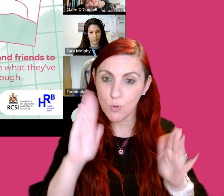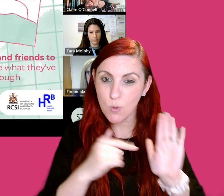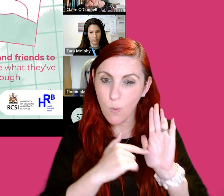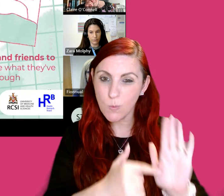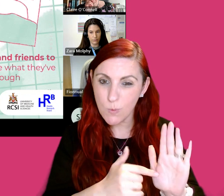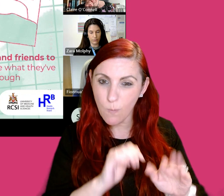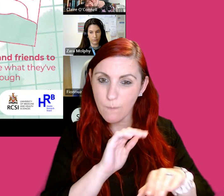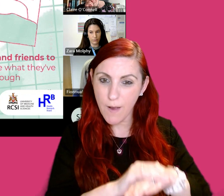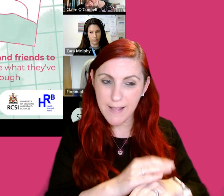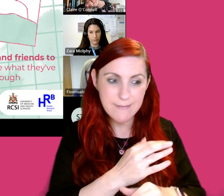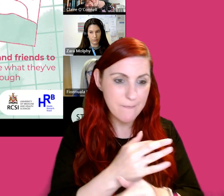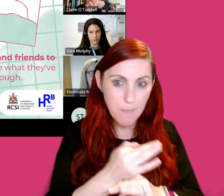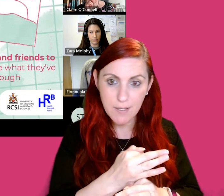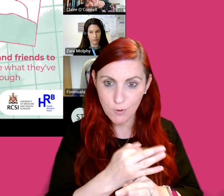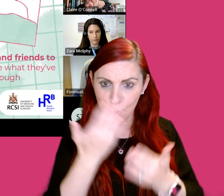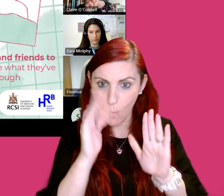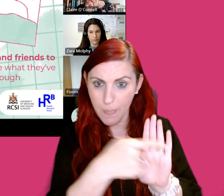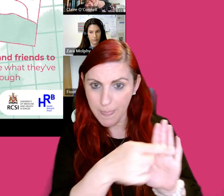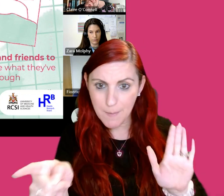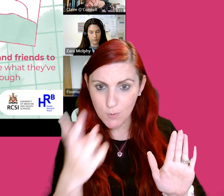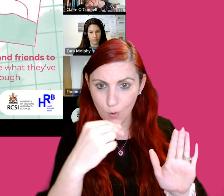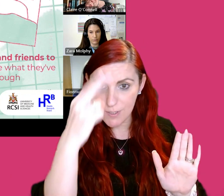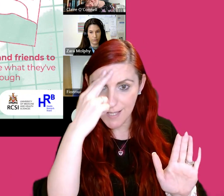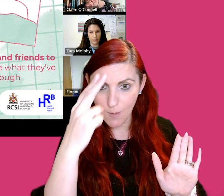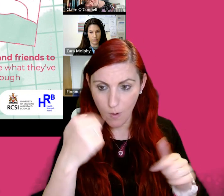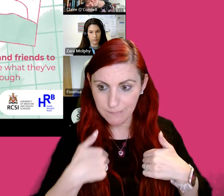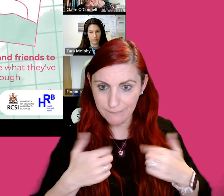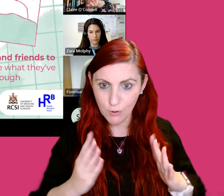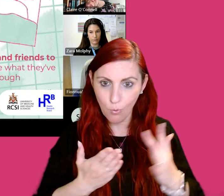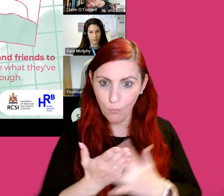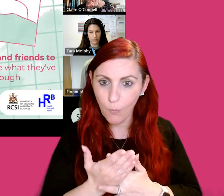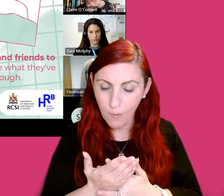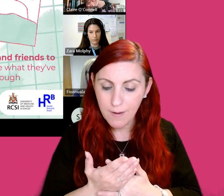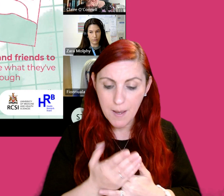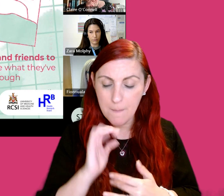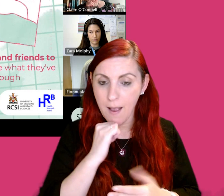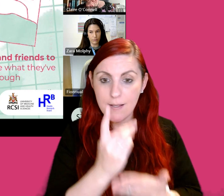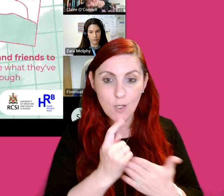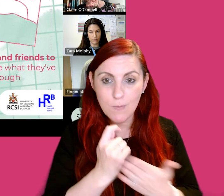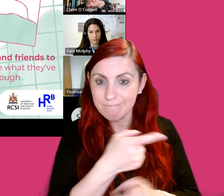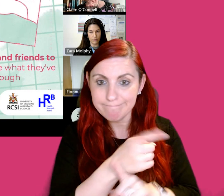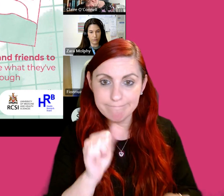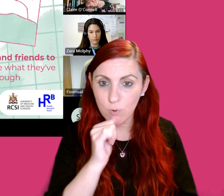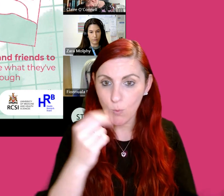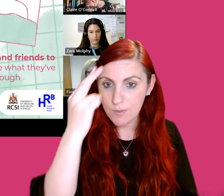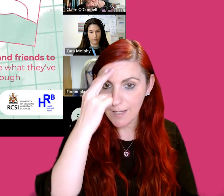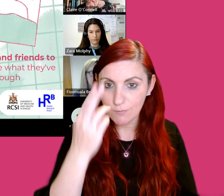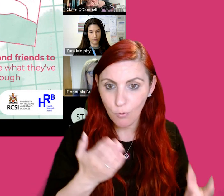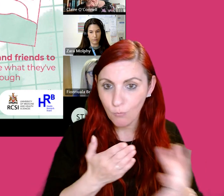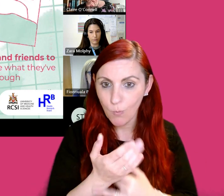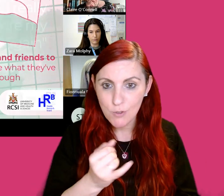have been through for because maybe sometimes that wasn't the case during the actual Journey